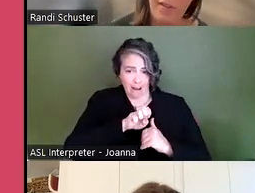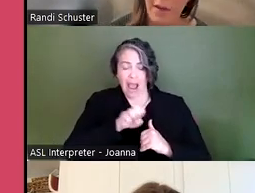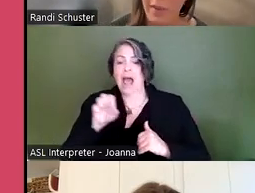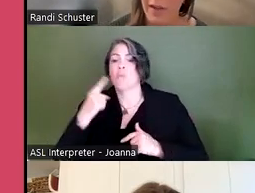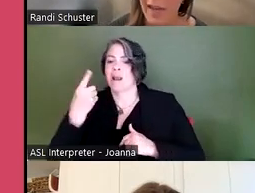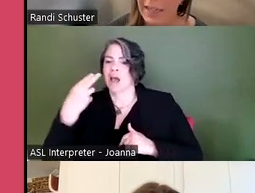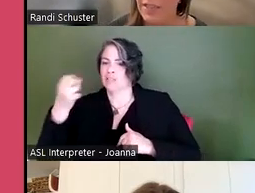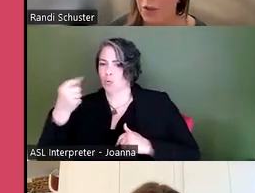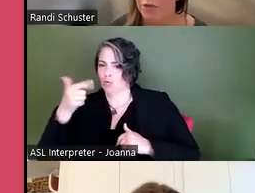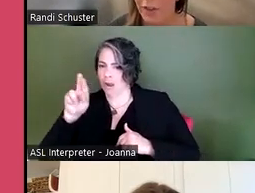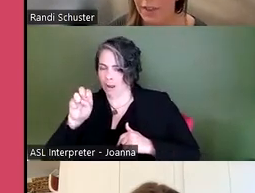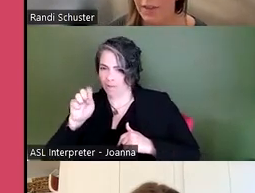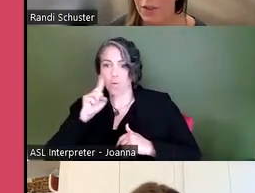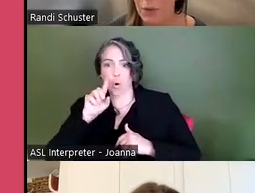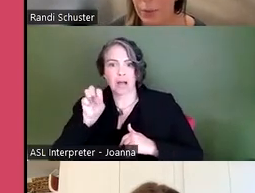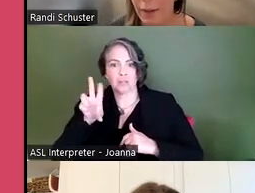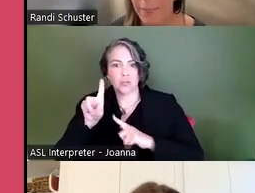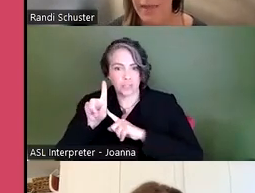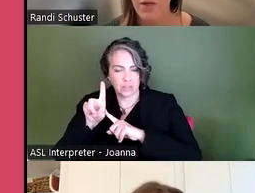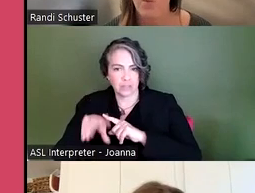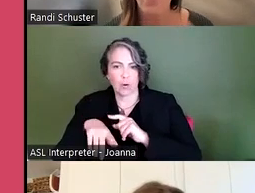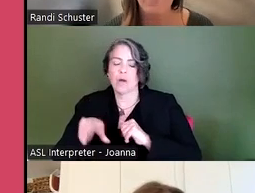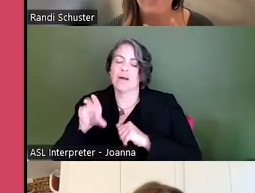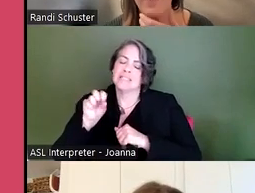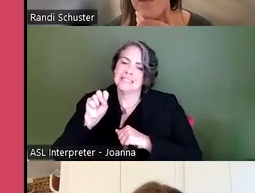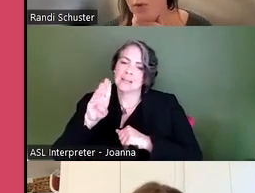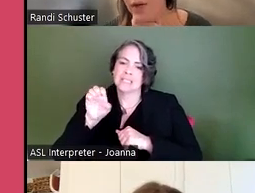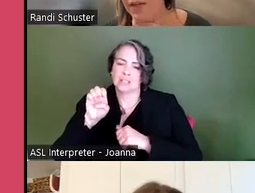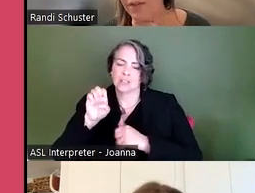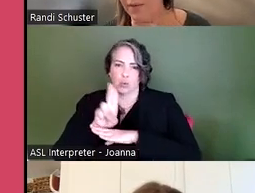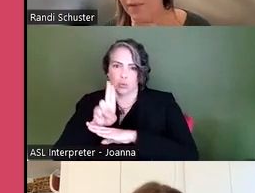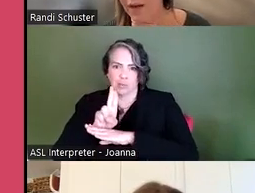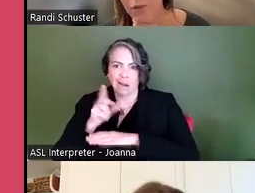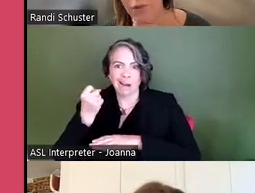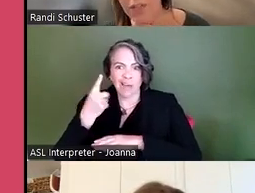this came without any additional funding to do that. What we've been exploring is the opportunity